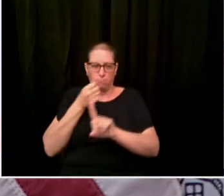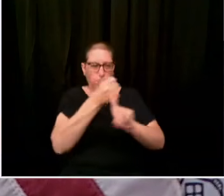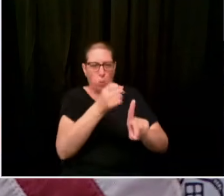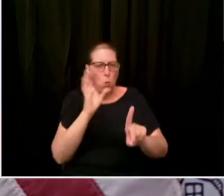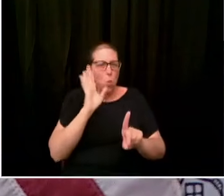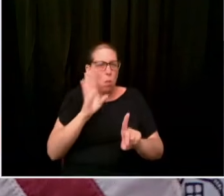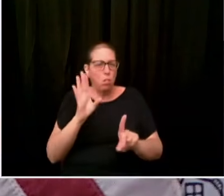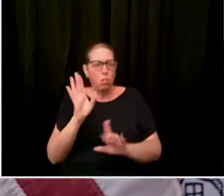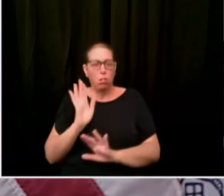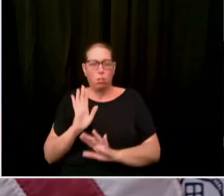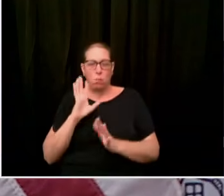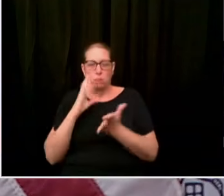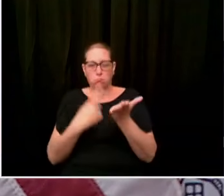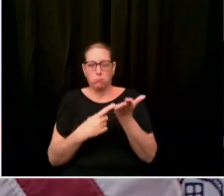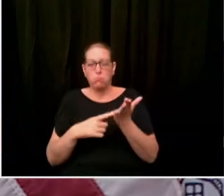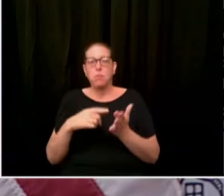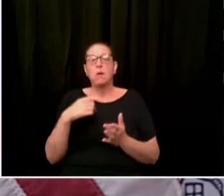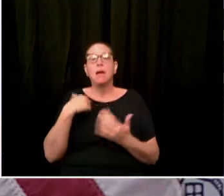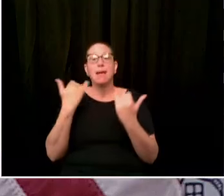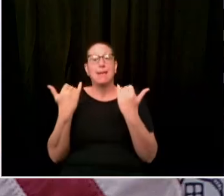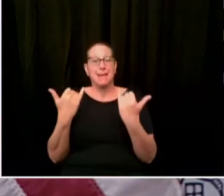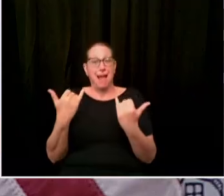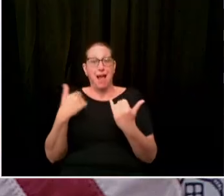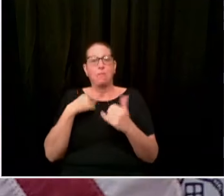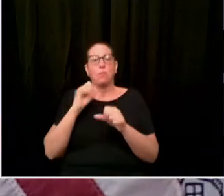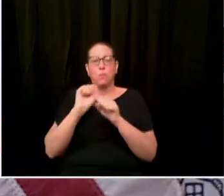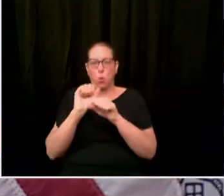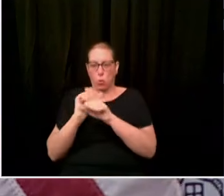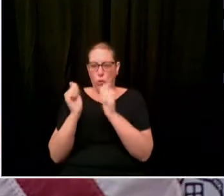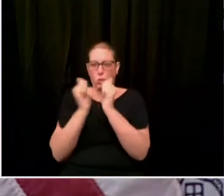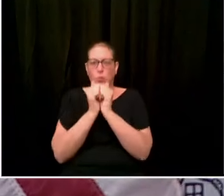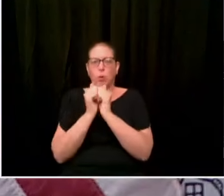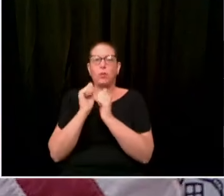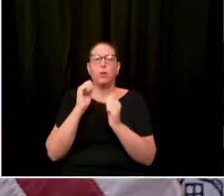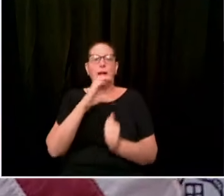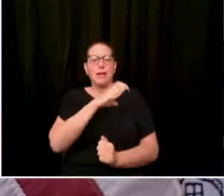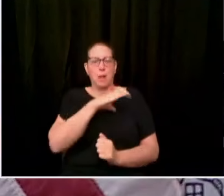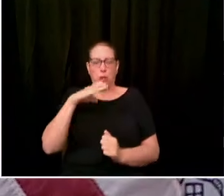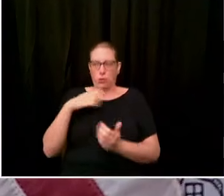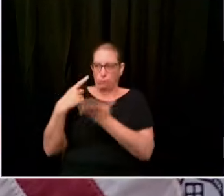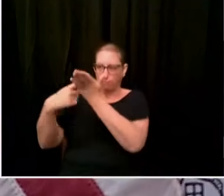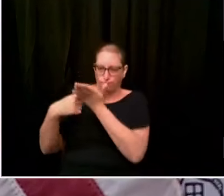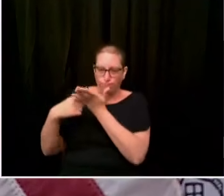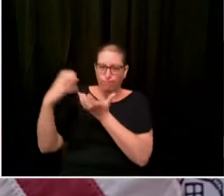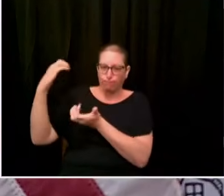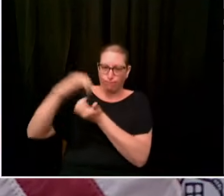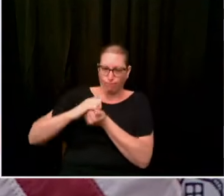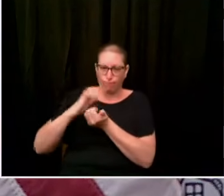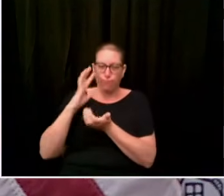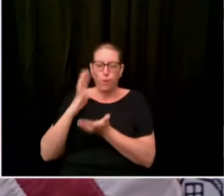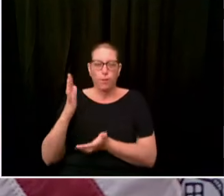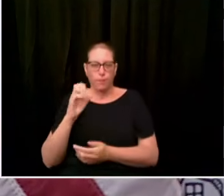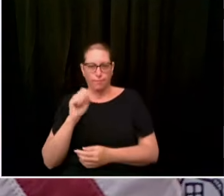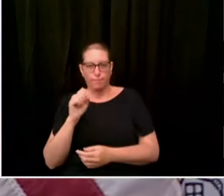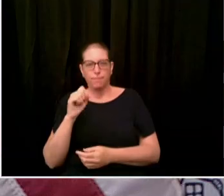WE ALSO HAVE TO THINK ABOUT THE COST INVOLVED. IN THE END IT'S ABOUT HEALTH AND SAFETY FIRST.